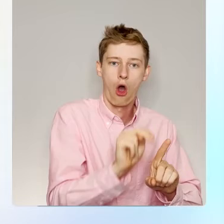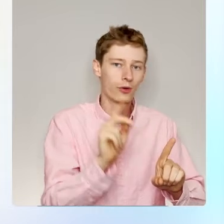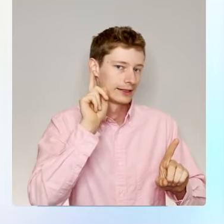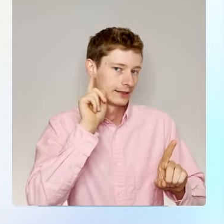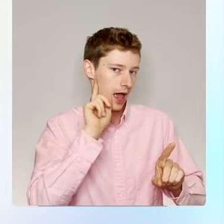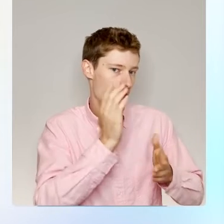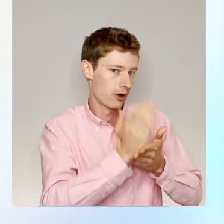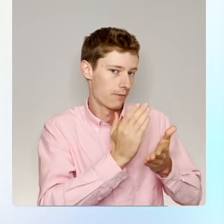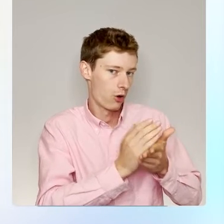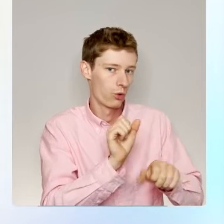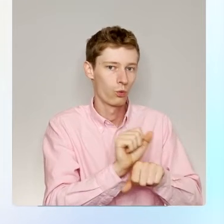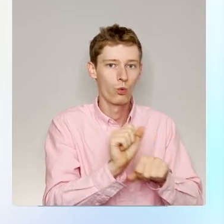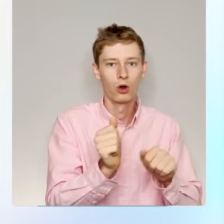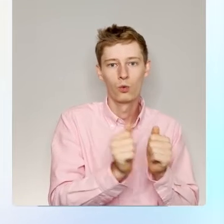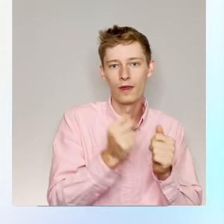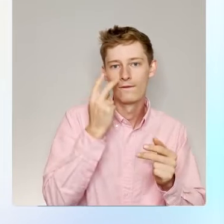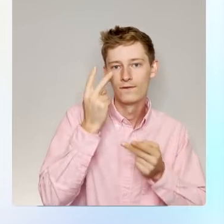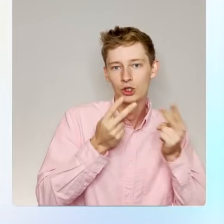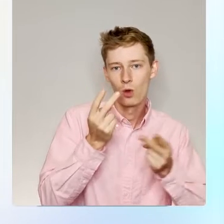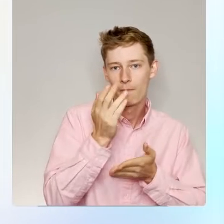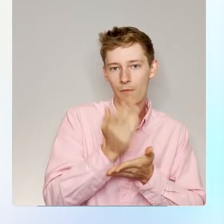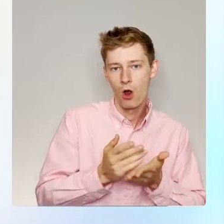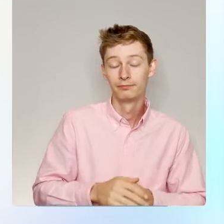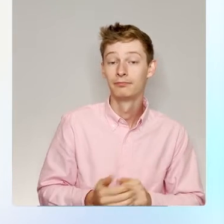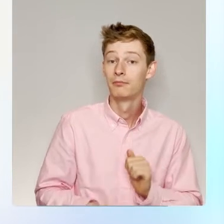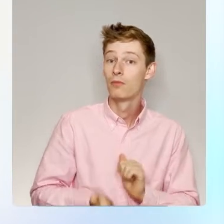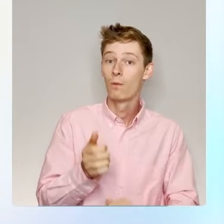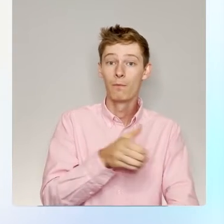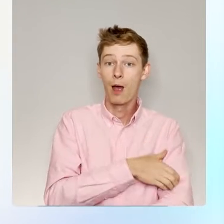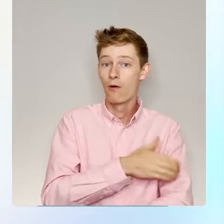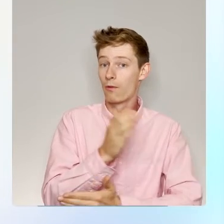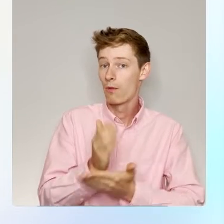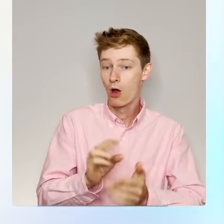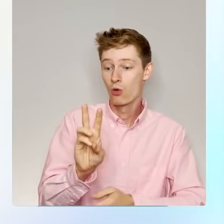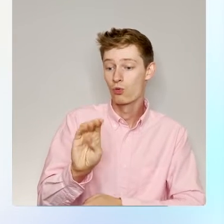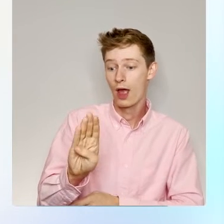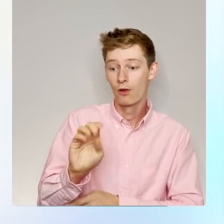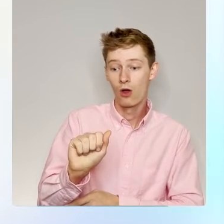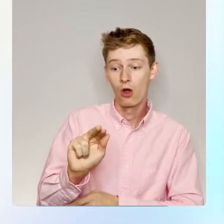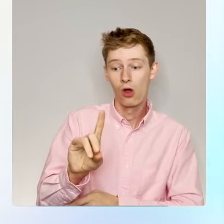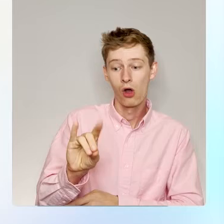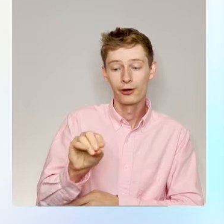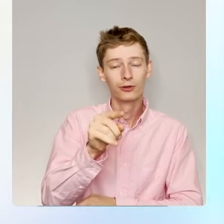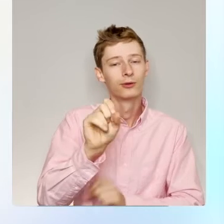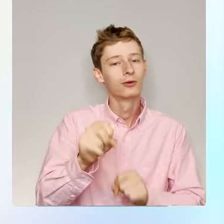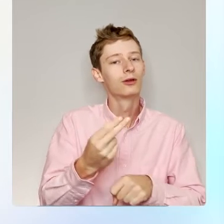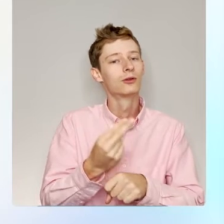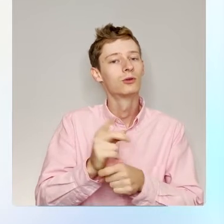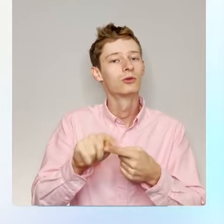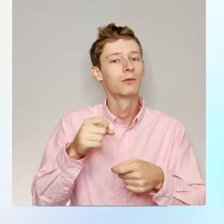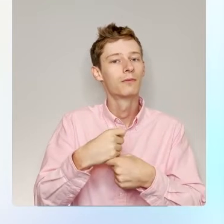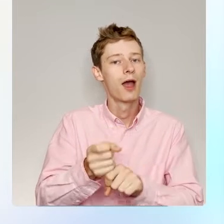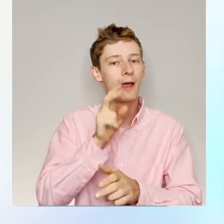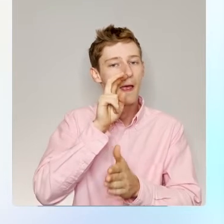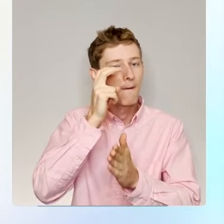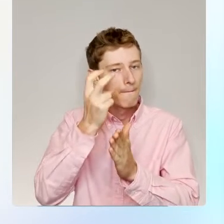and the sounds themselves in 3D space, which is very handy in VR. And finally, there are a few libraries